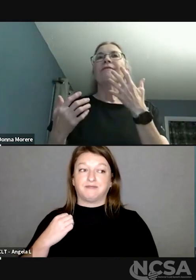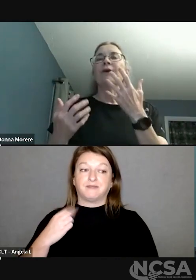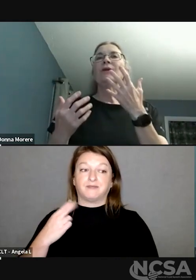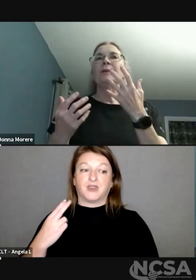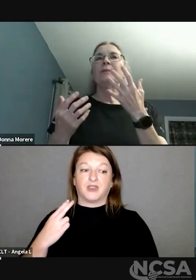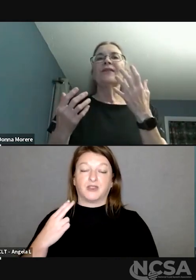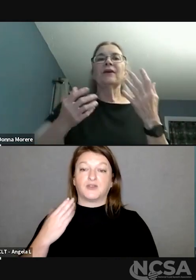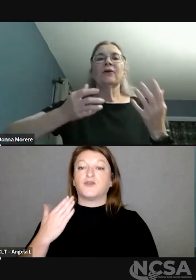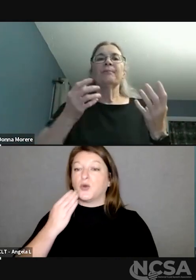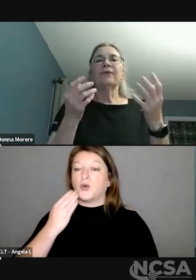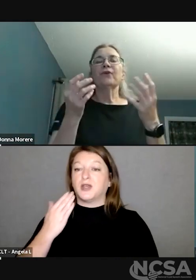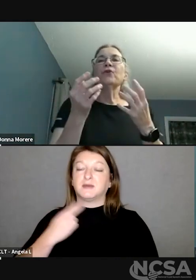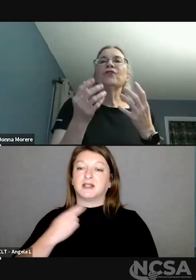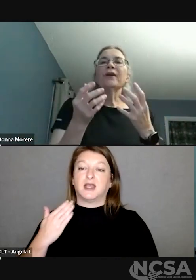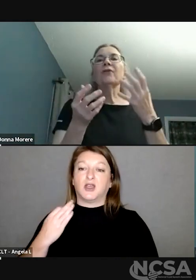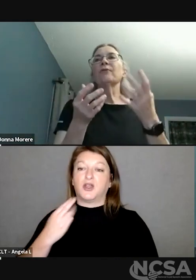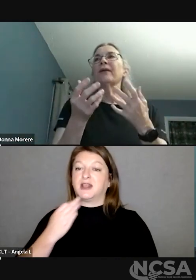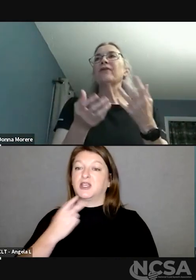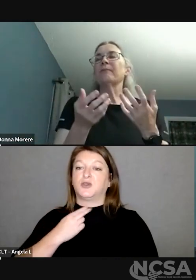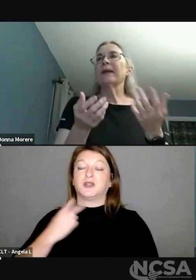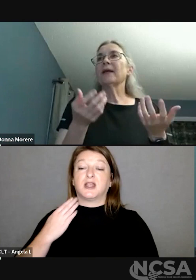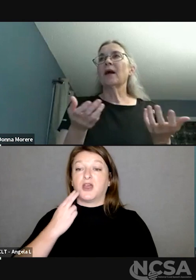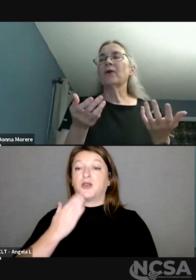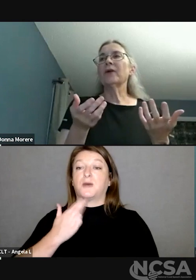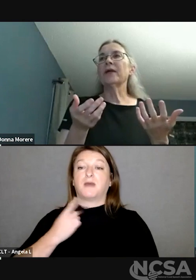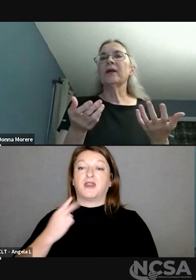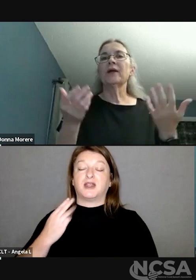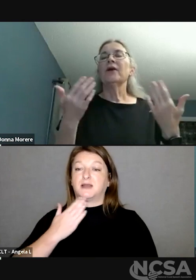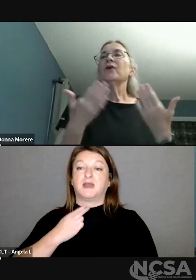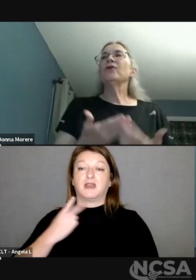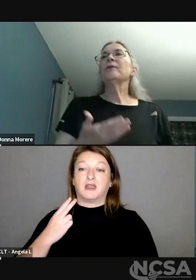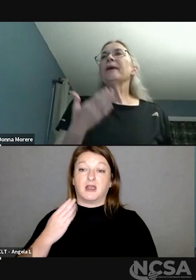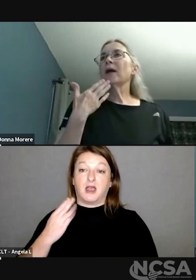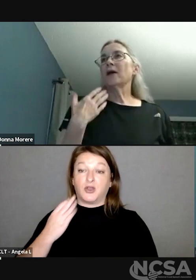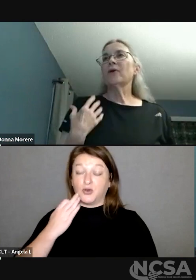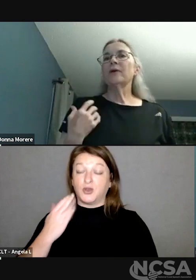that are they're using other methods of making concrete. You can make concrete